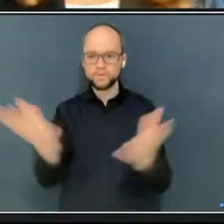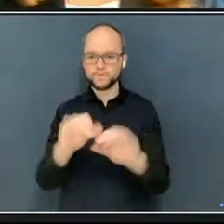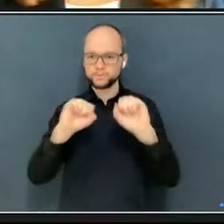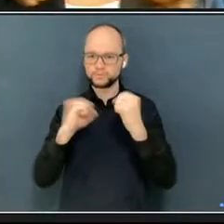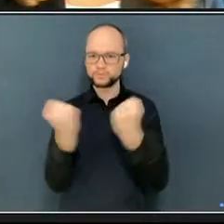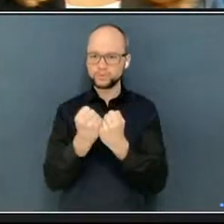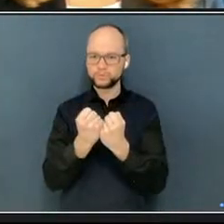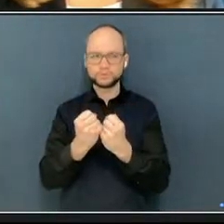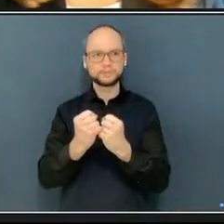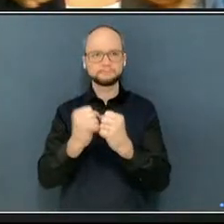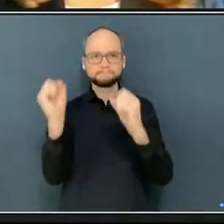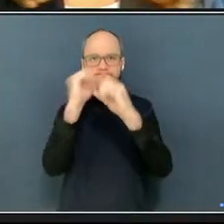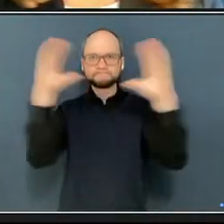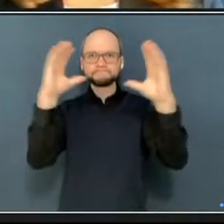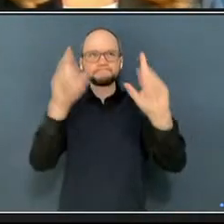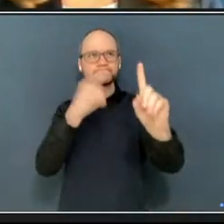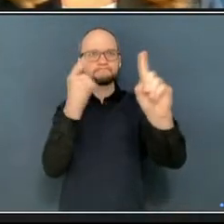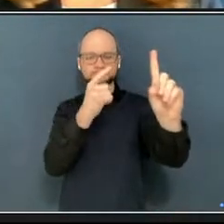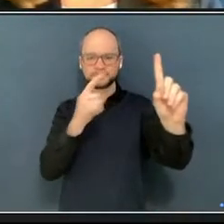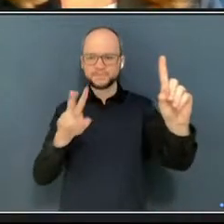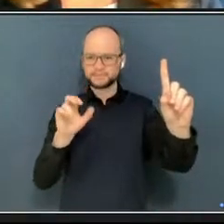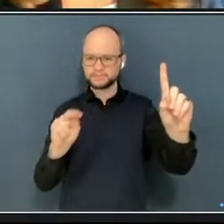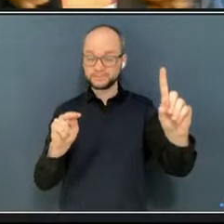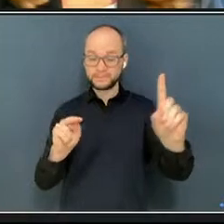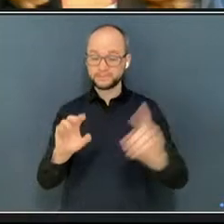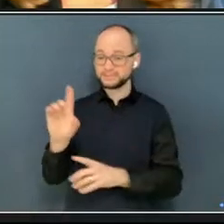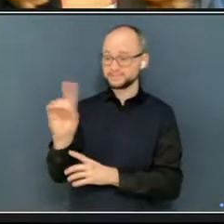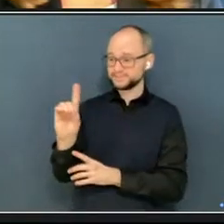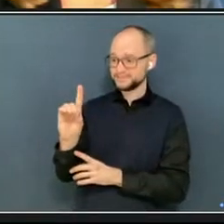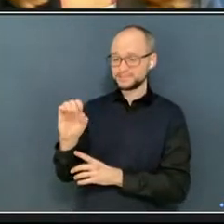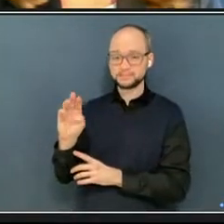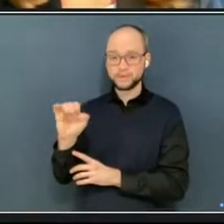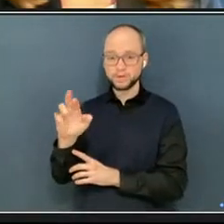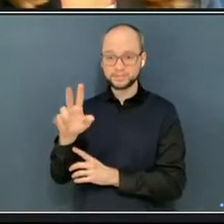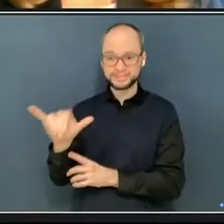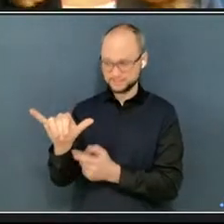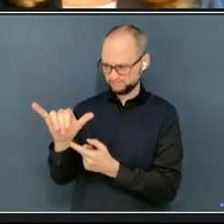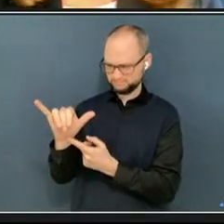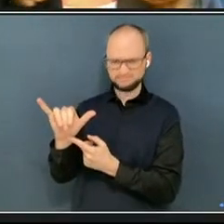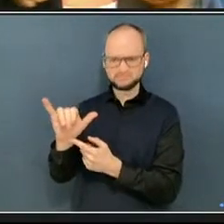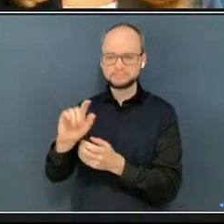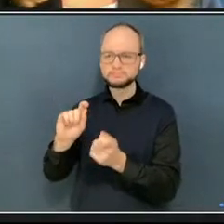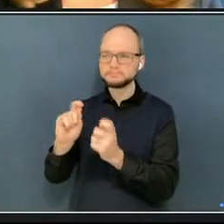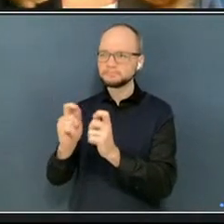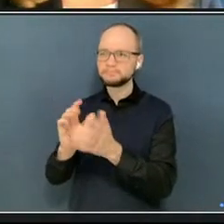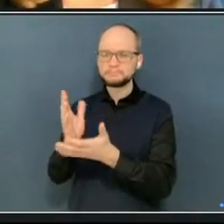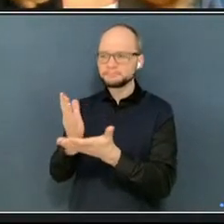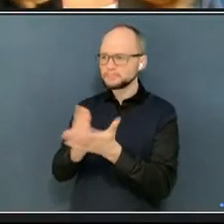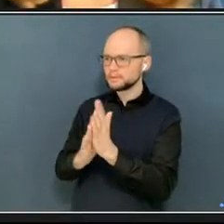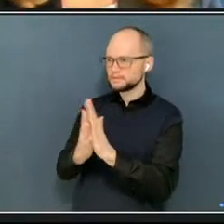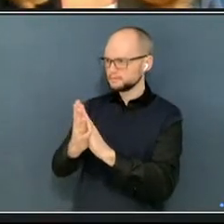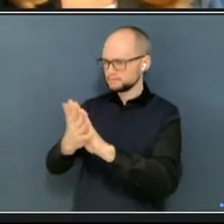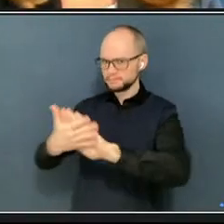into trees and soils and pathways and bridges that were available to all people.